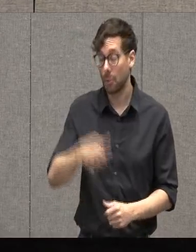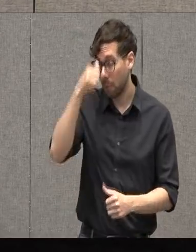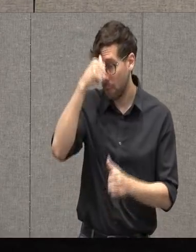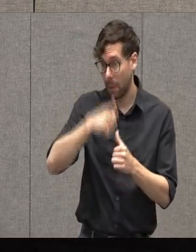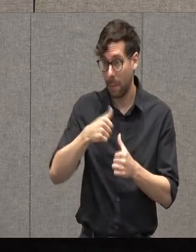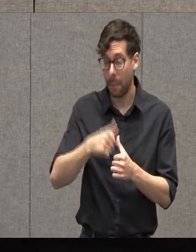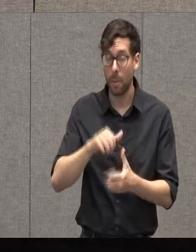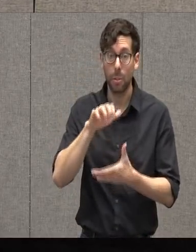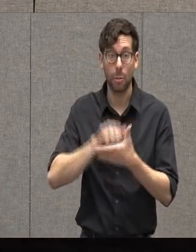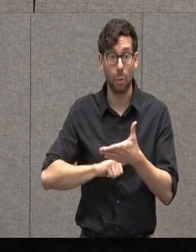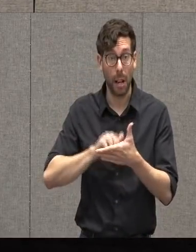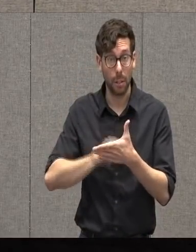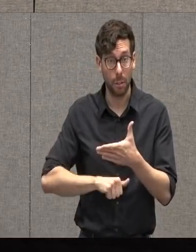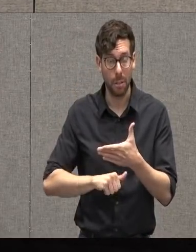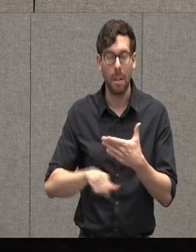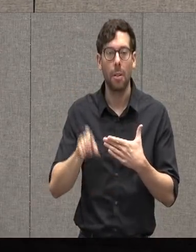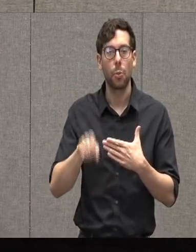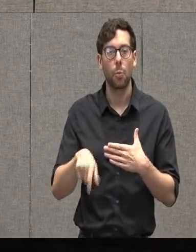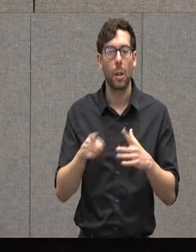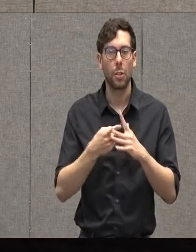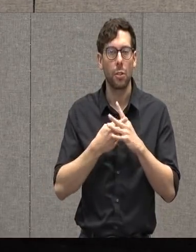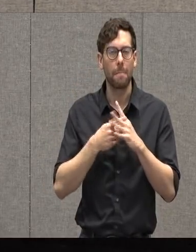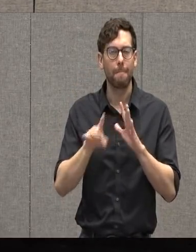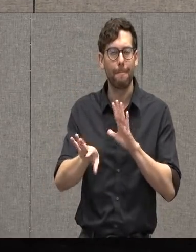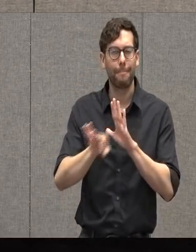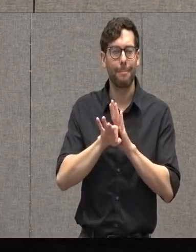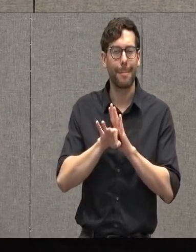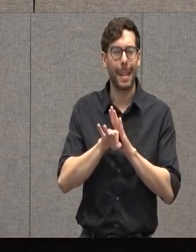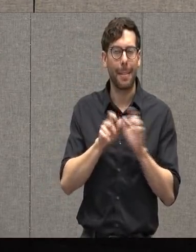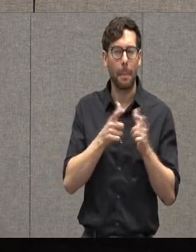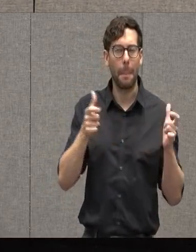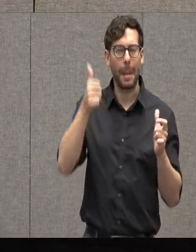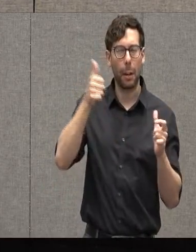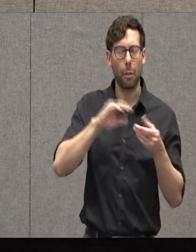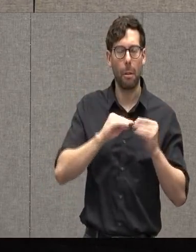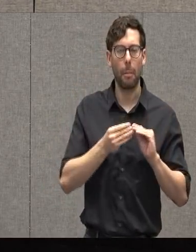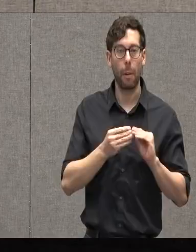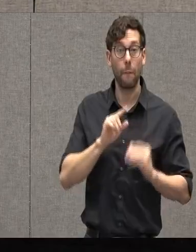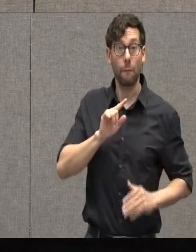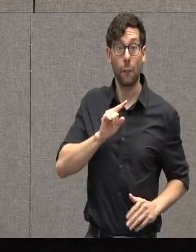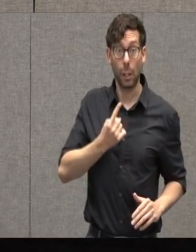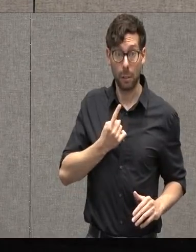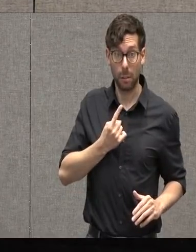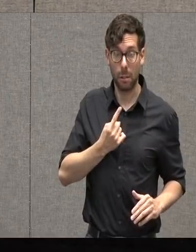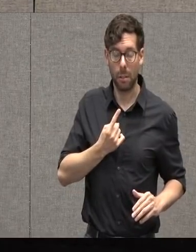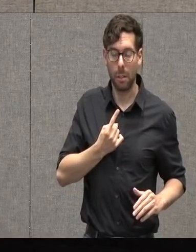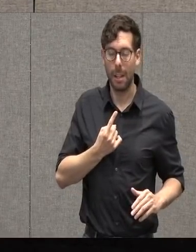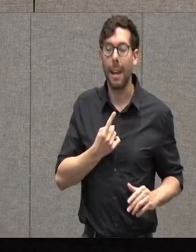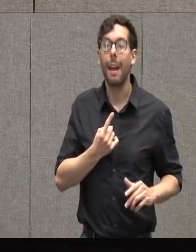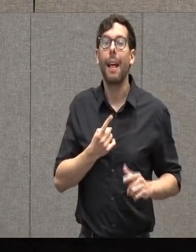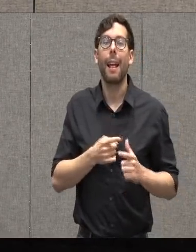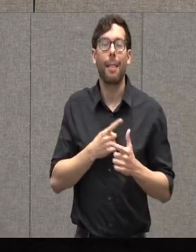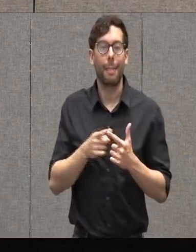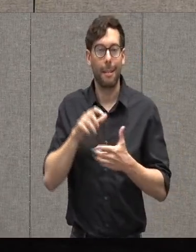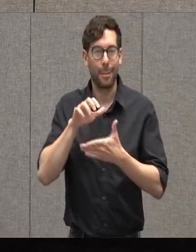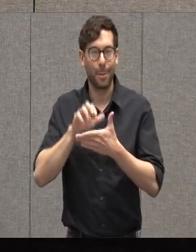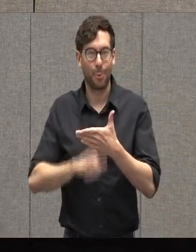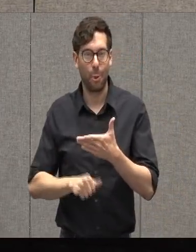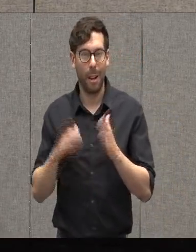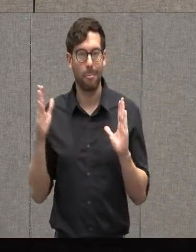start with the larger number first, then subtract the smaller number. Does that make sense?